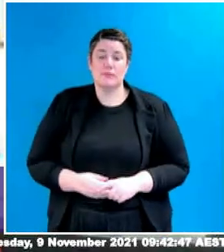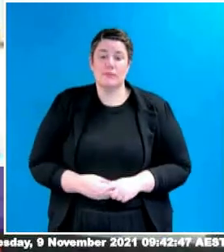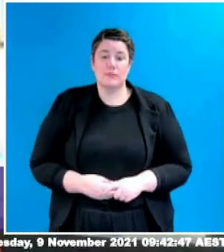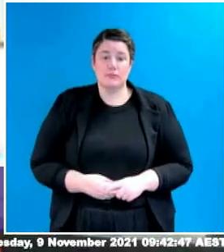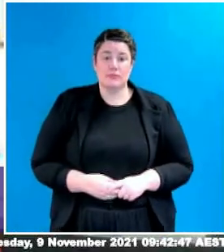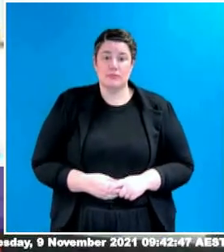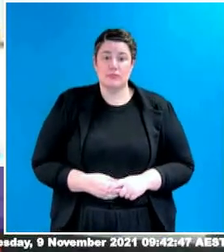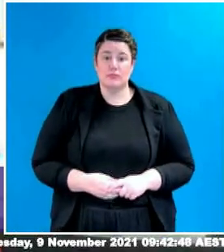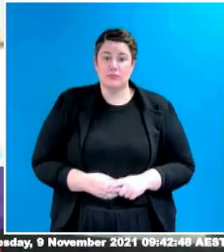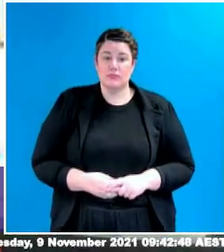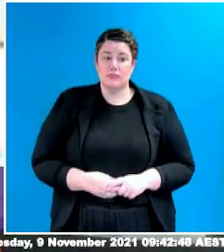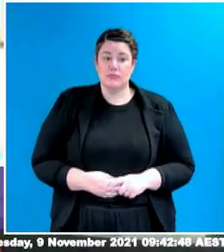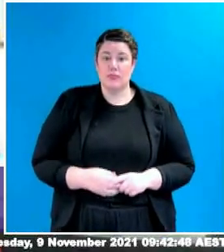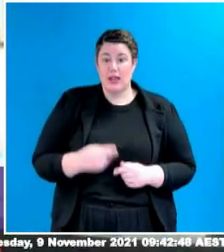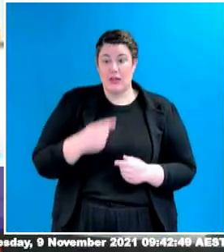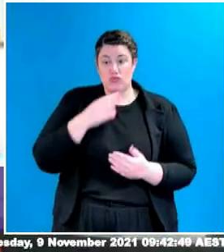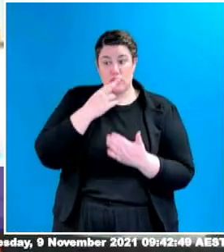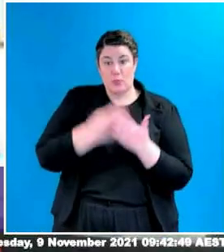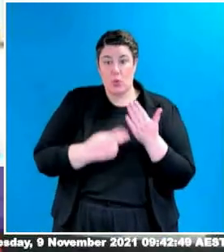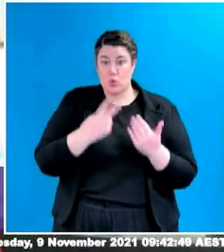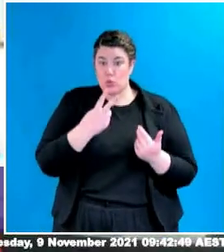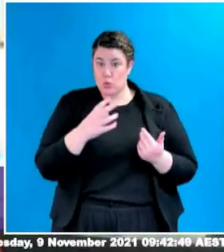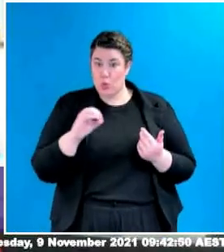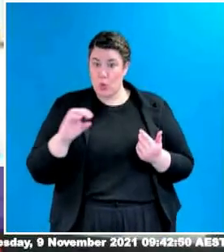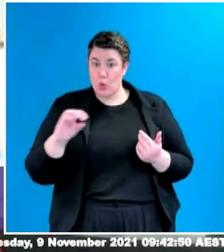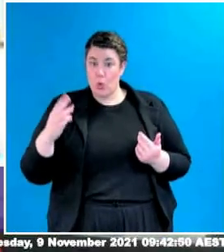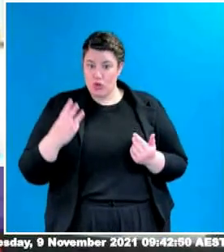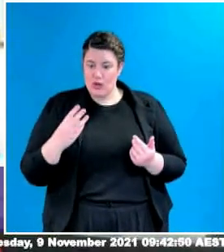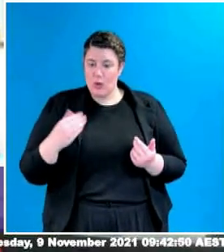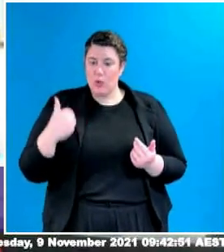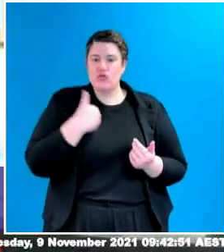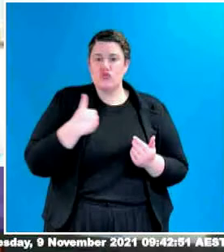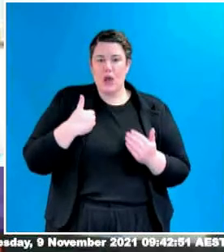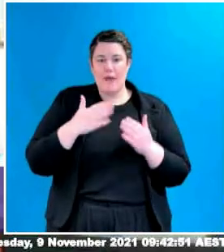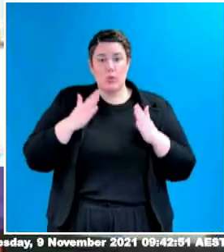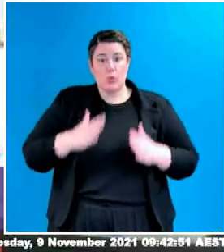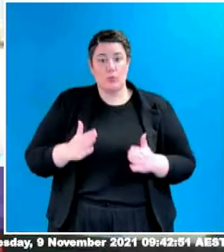It issued a report in 2003 with a draft Human Rights Bill that covered both